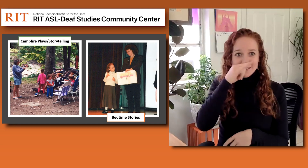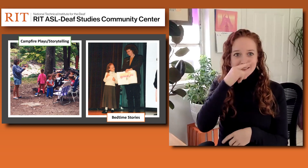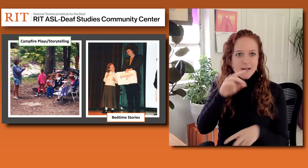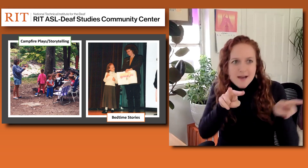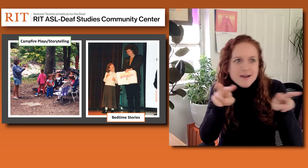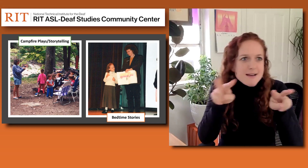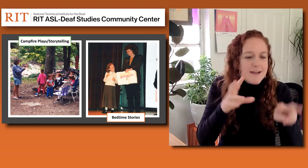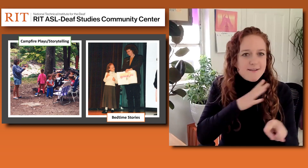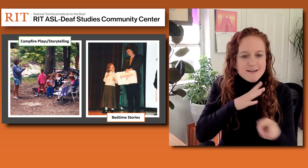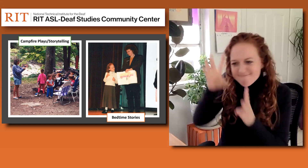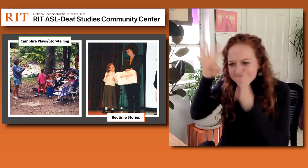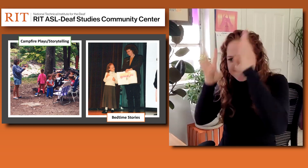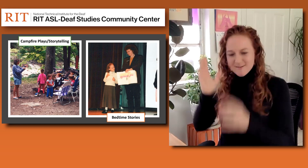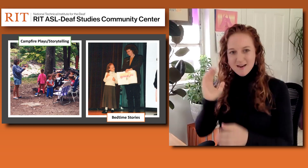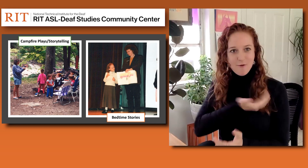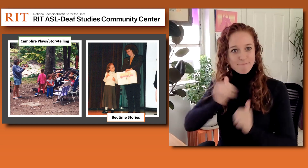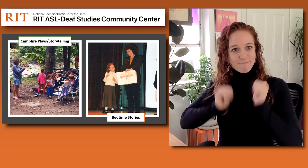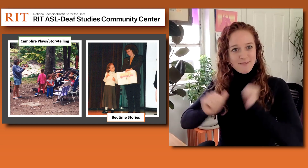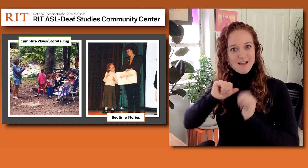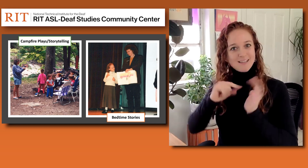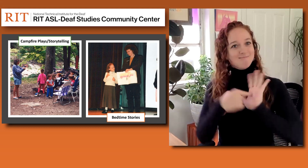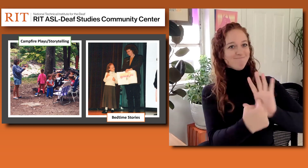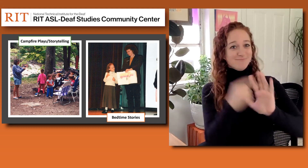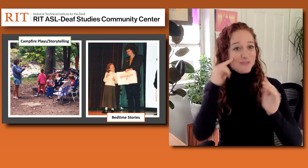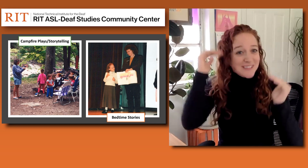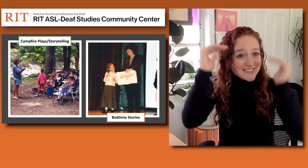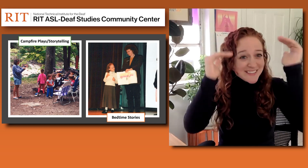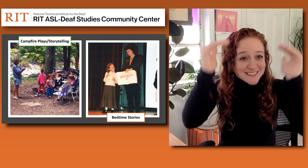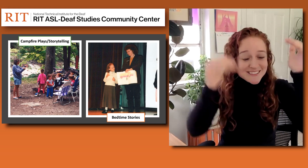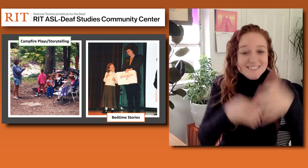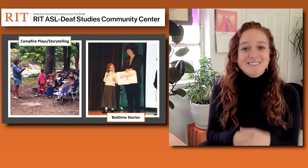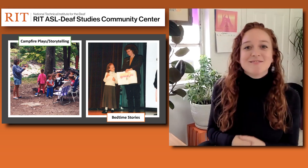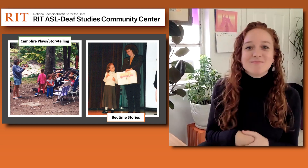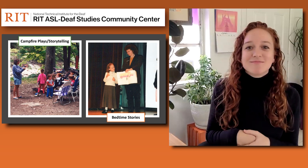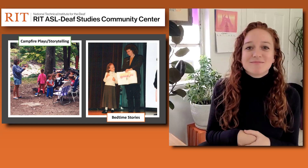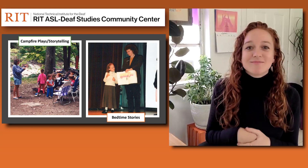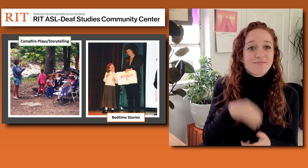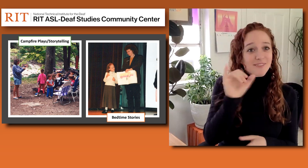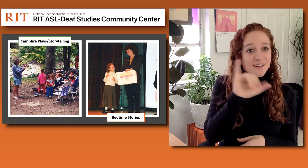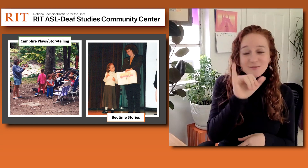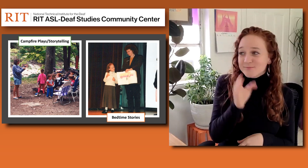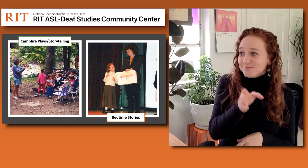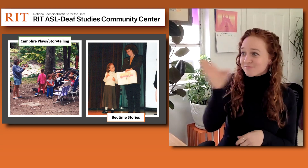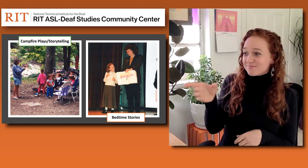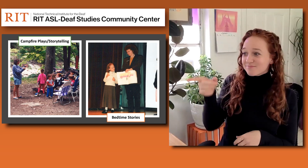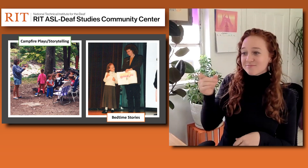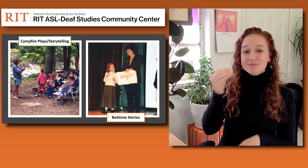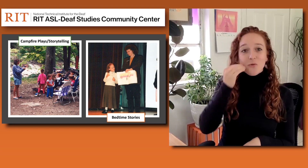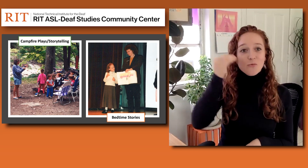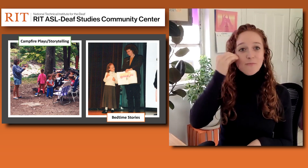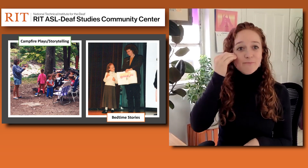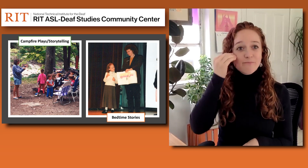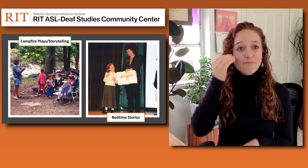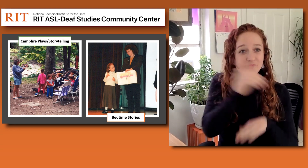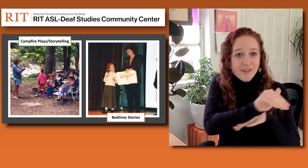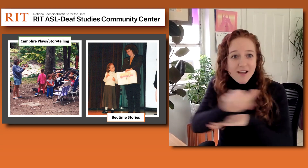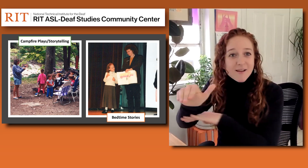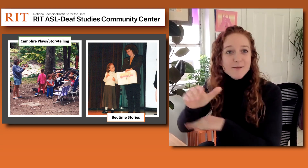and always encouraged all of us to watch and then create our own little skits to the adults.